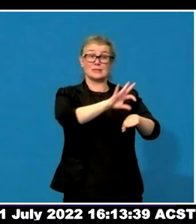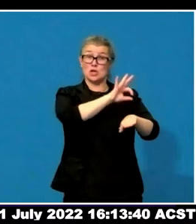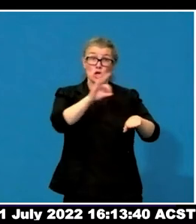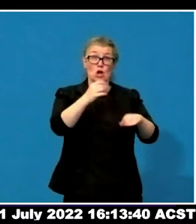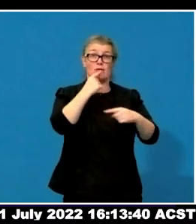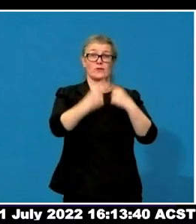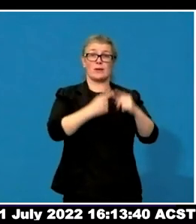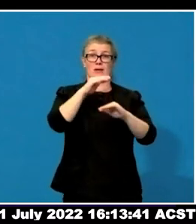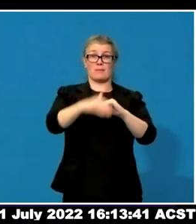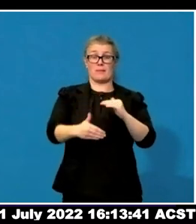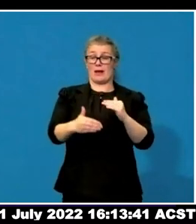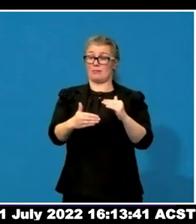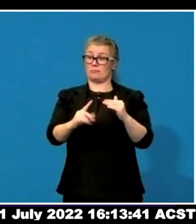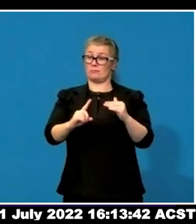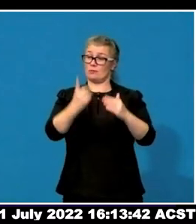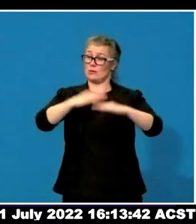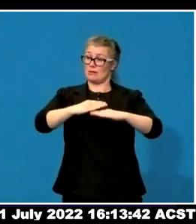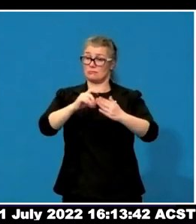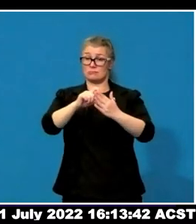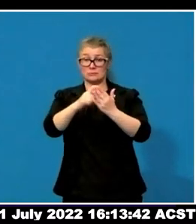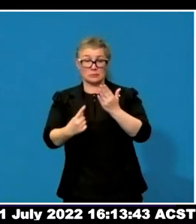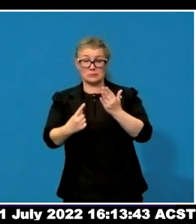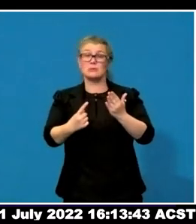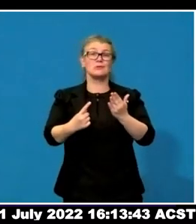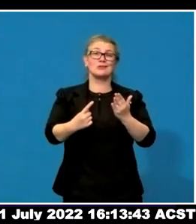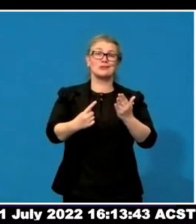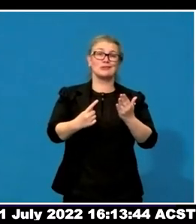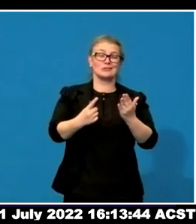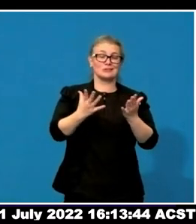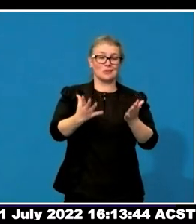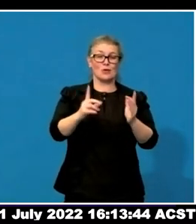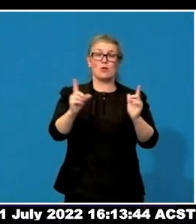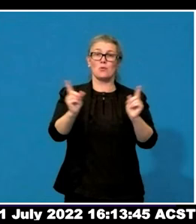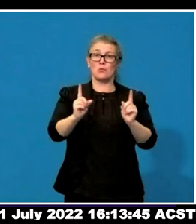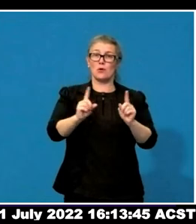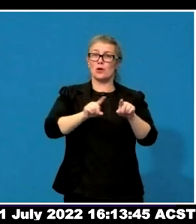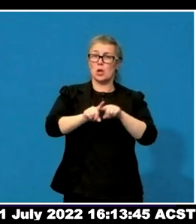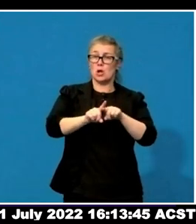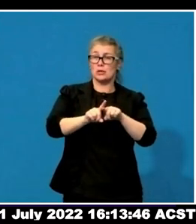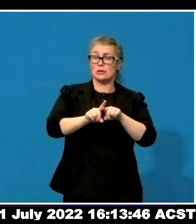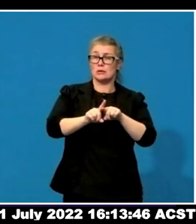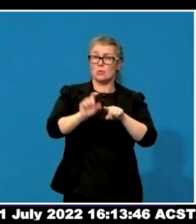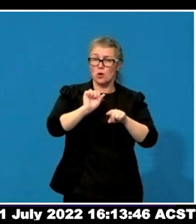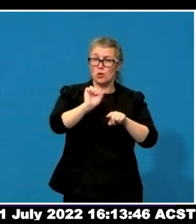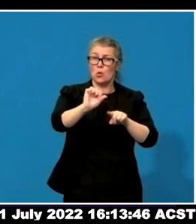So, you know, all of us are learning. What's your understanding or what's your perspective about - we seem to have a